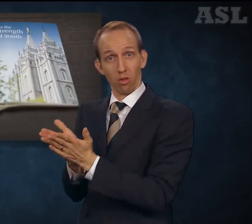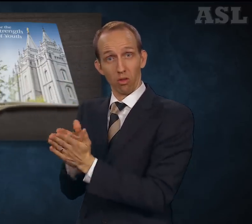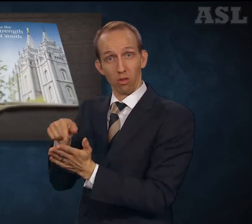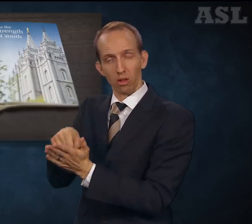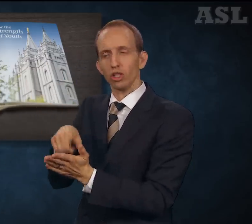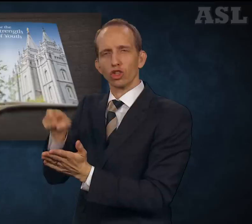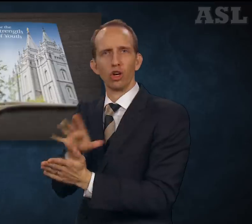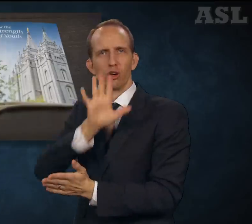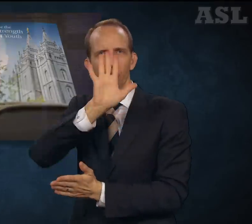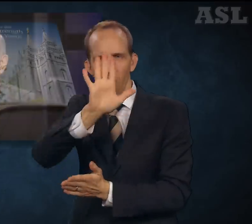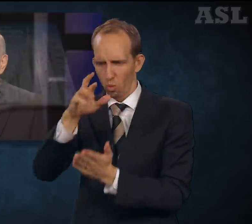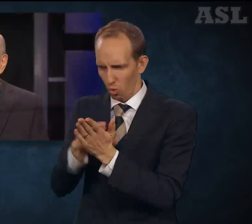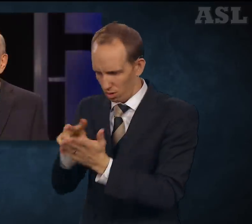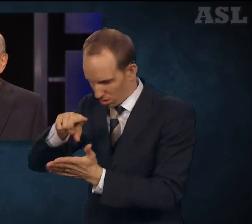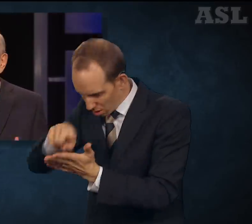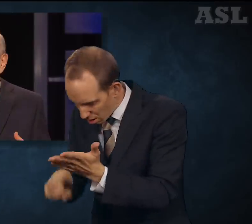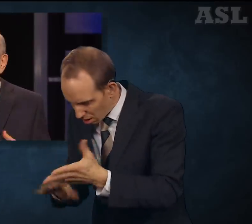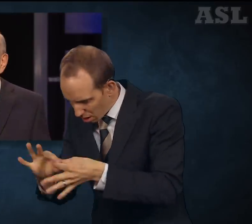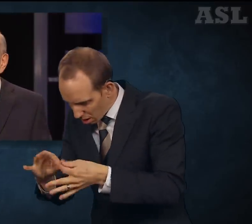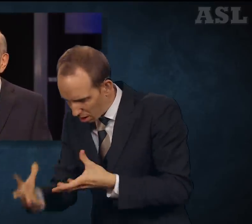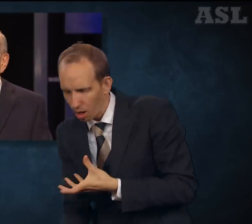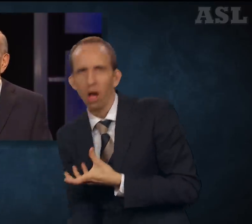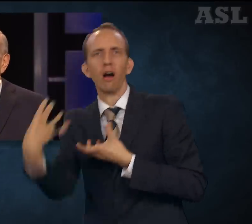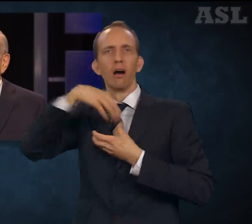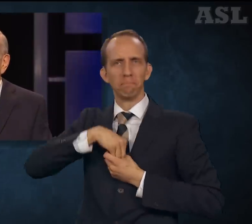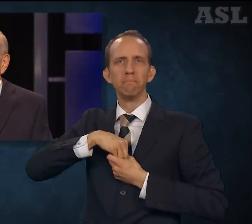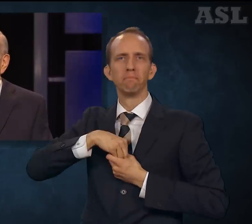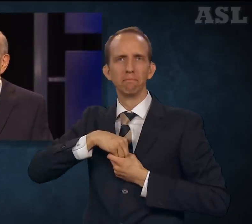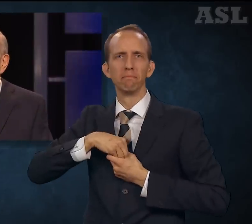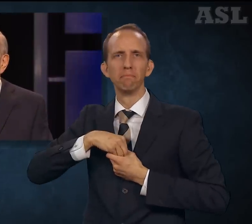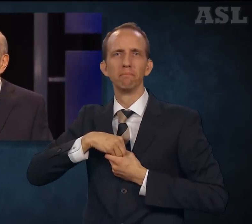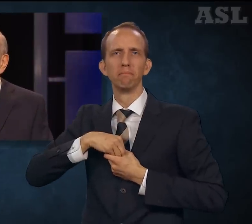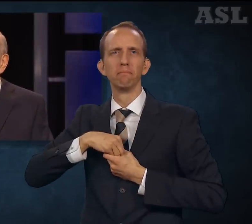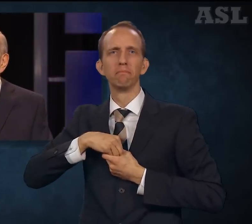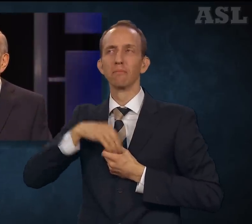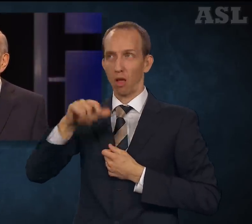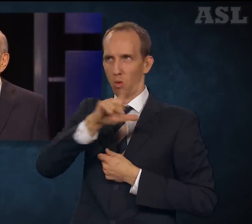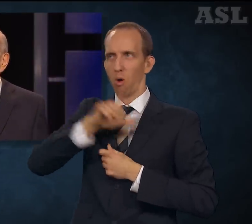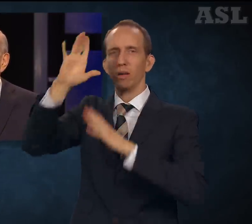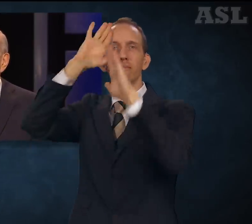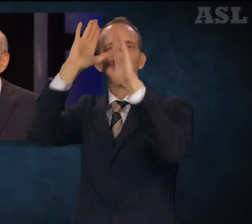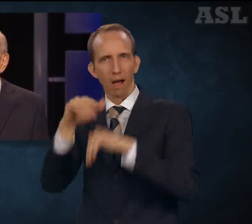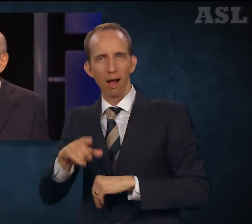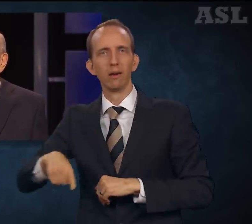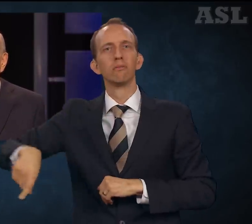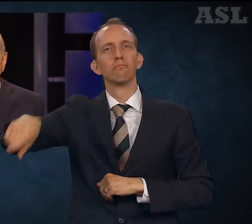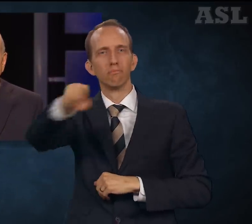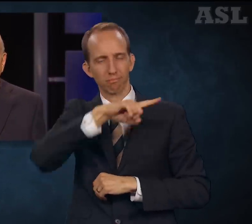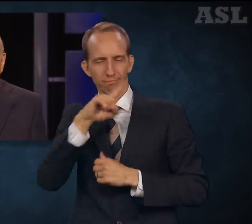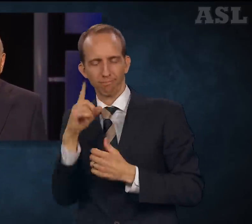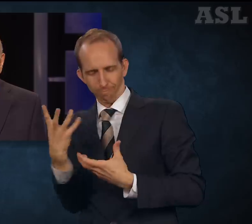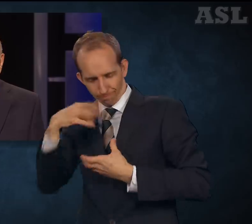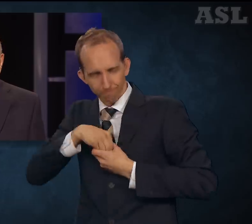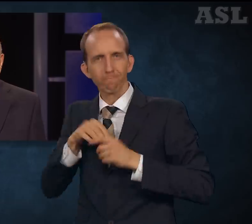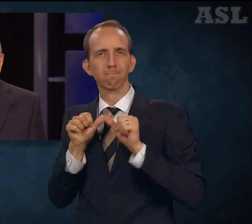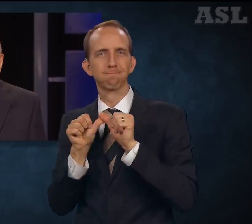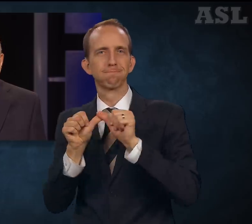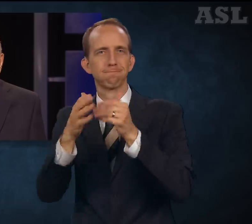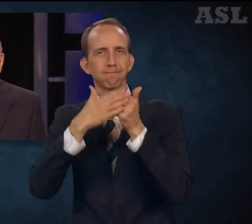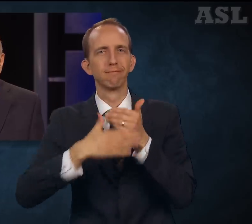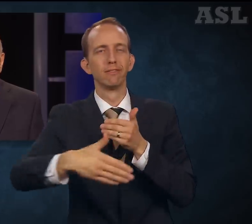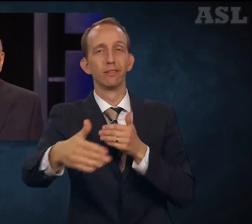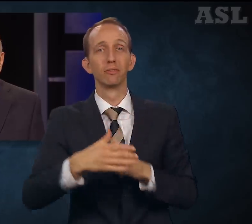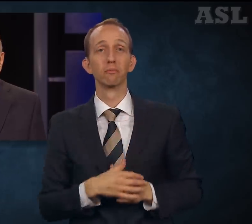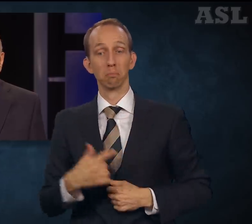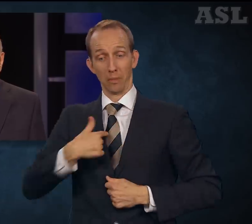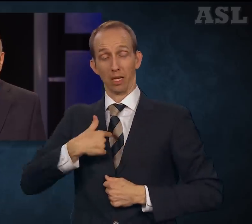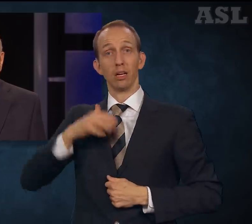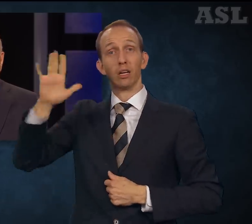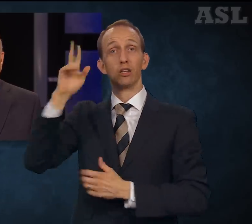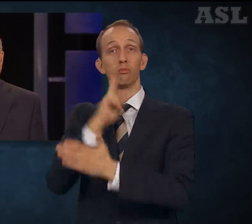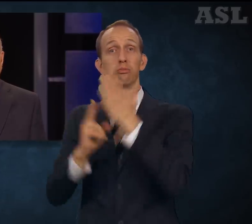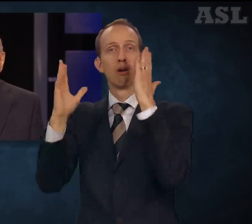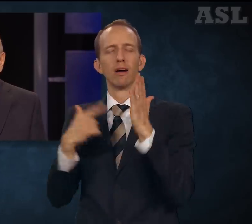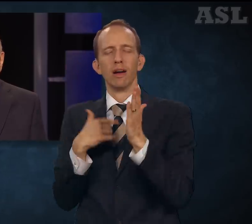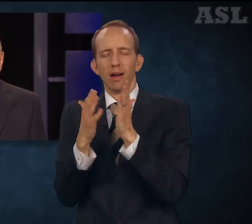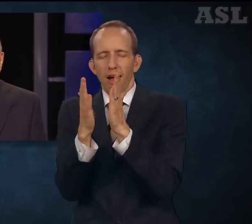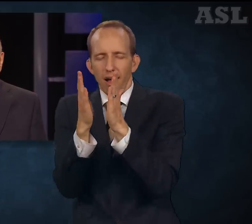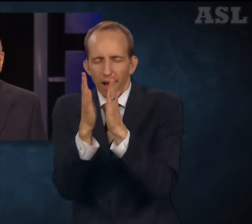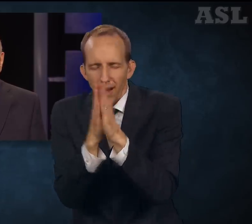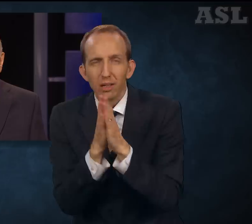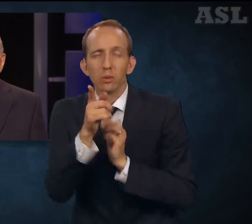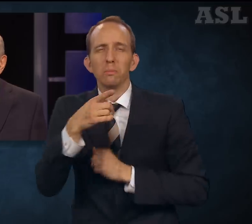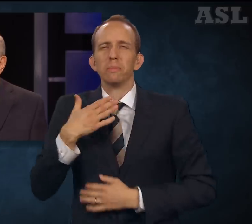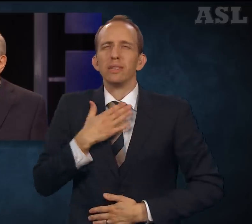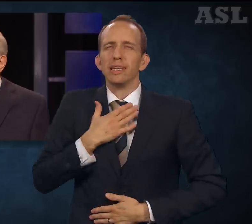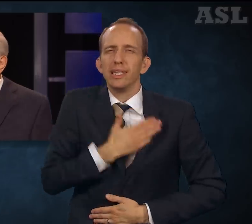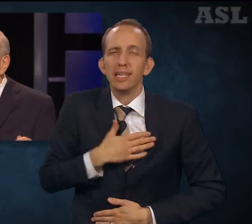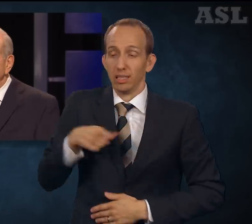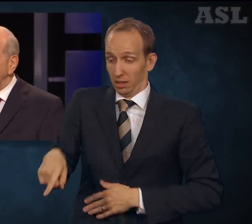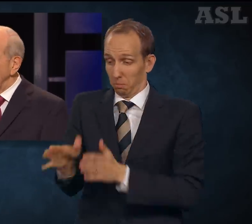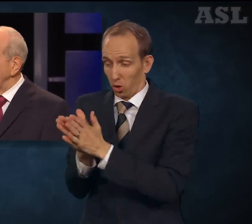LORD EXPECTS ALL HIS YOUTH TO